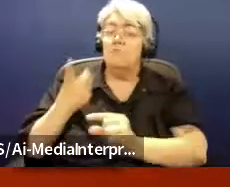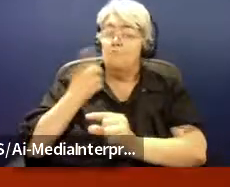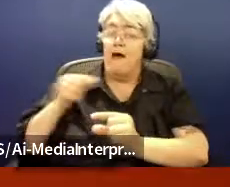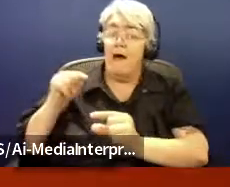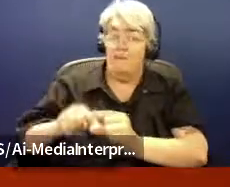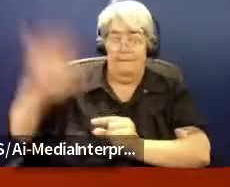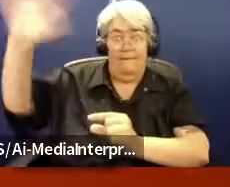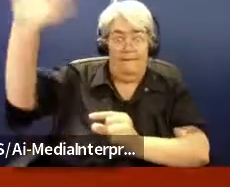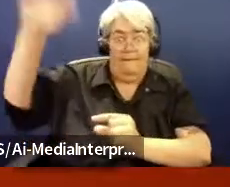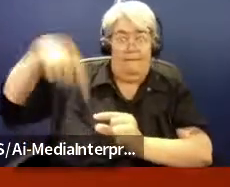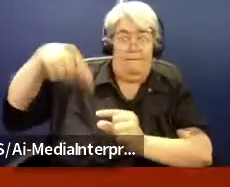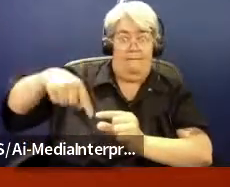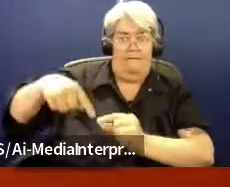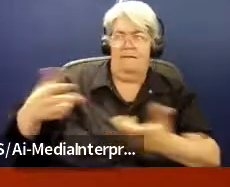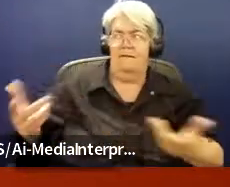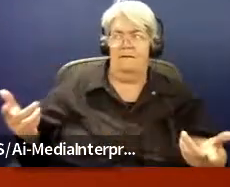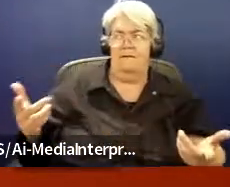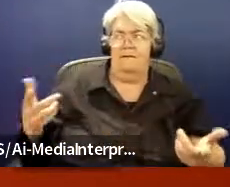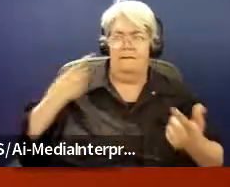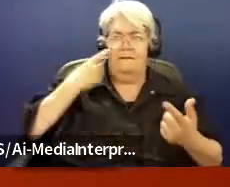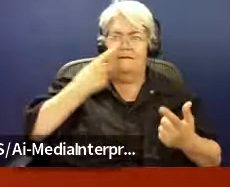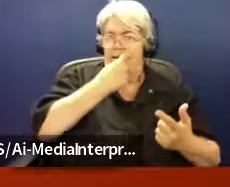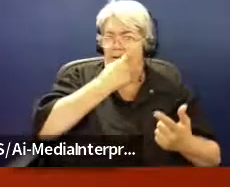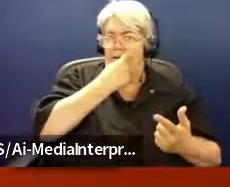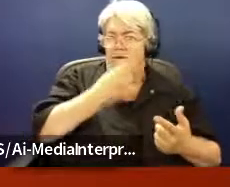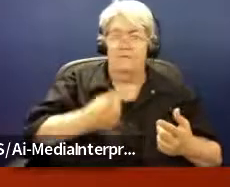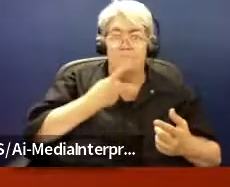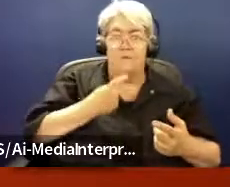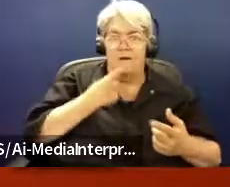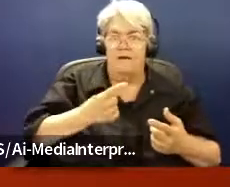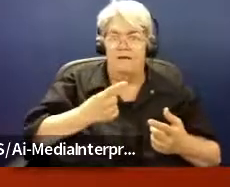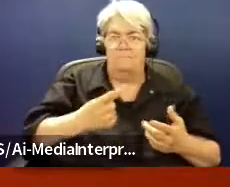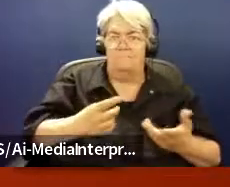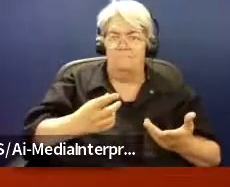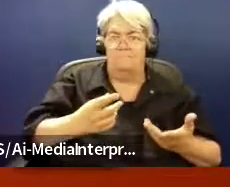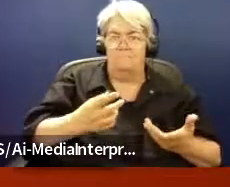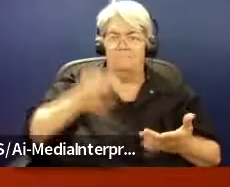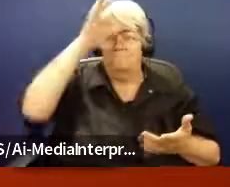is not appropriate. Next we have use of color and contrast. We are making sure